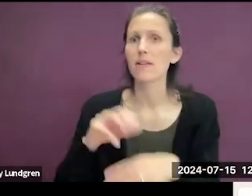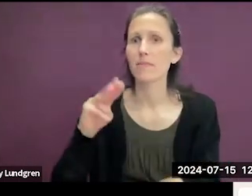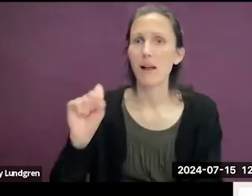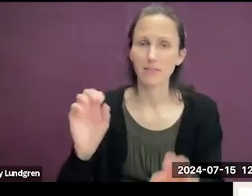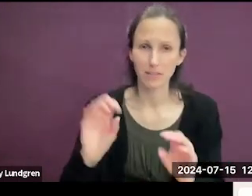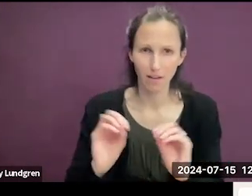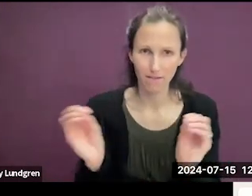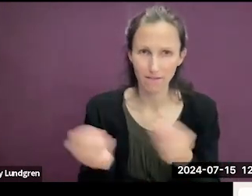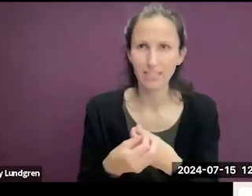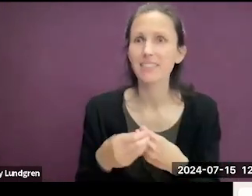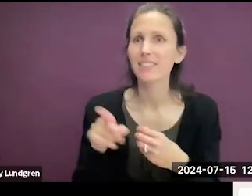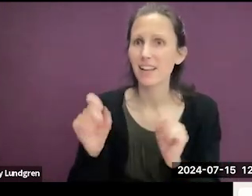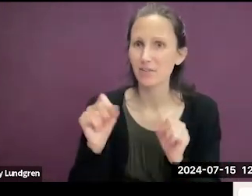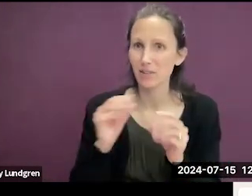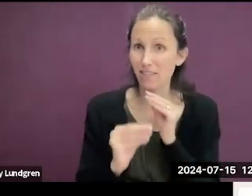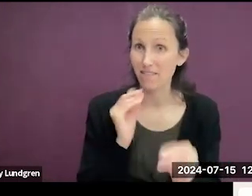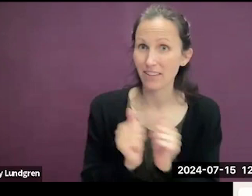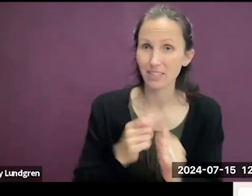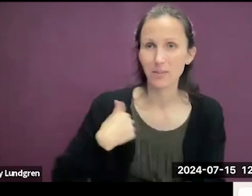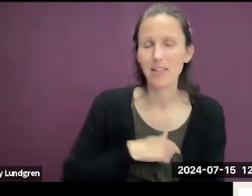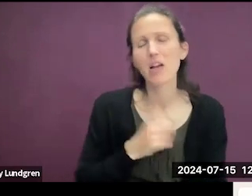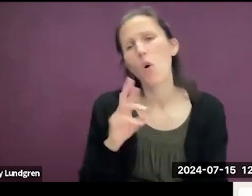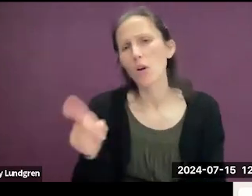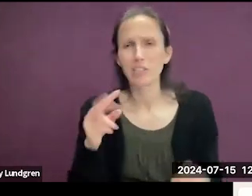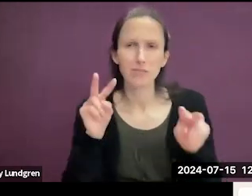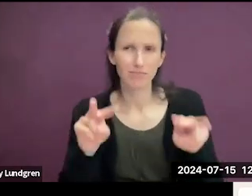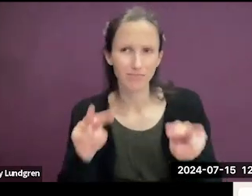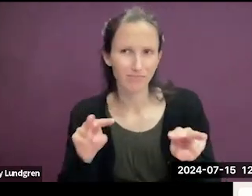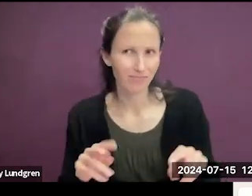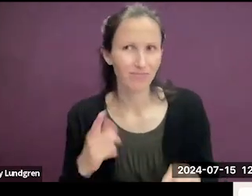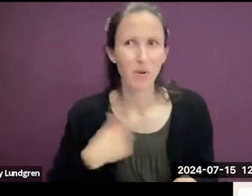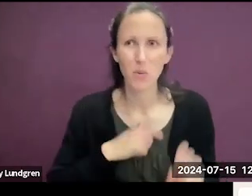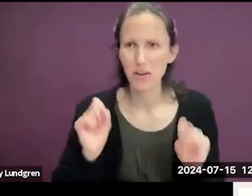and you can remediate along with us, or you can just follow along as we do it together.